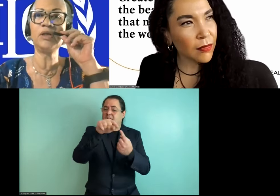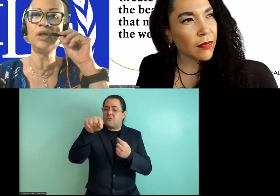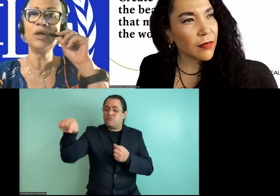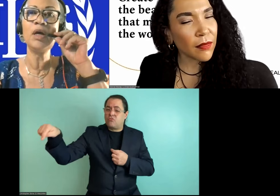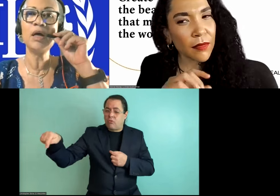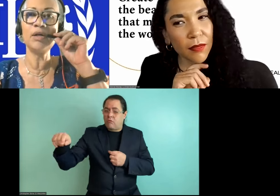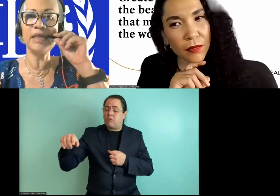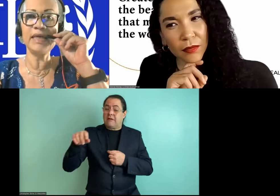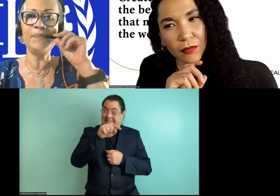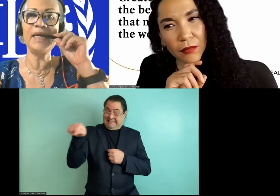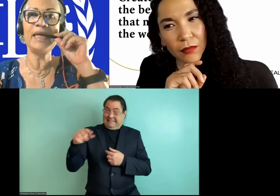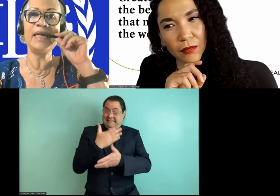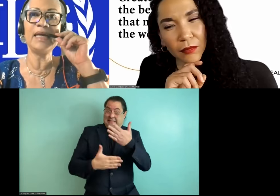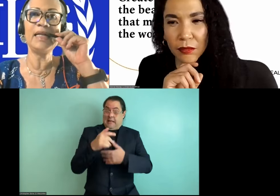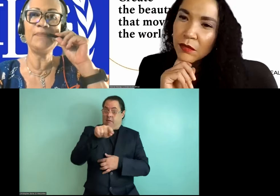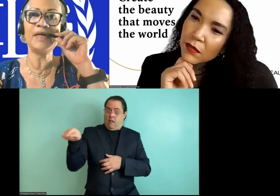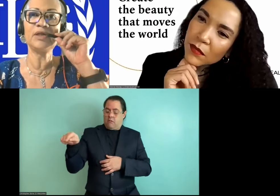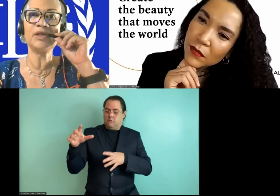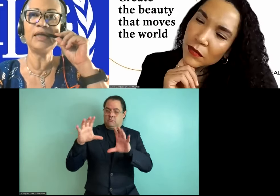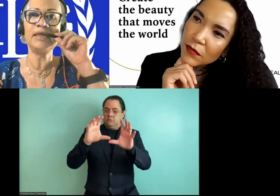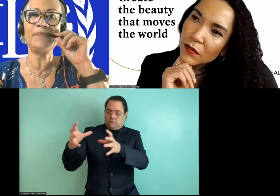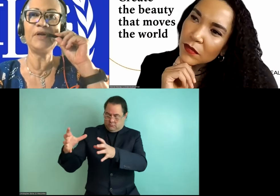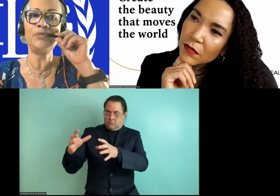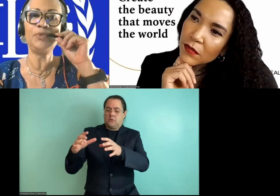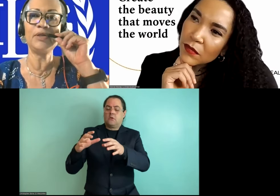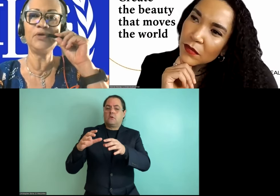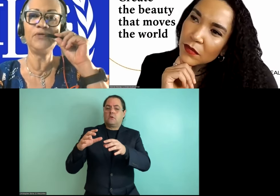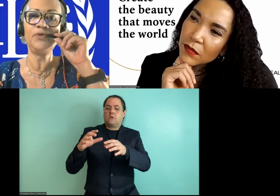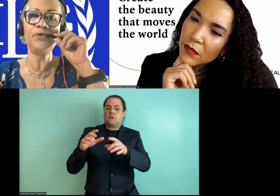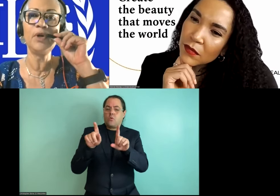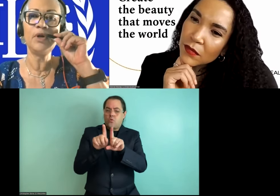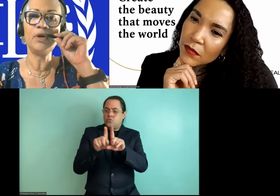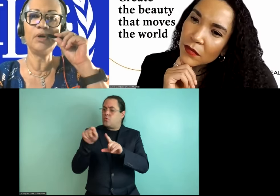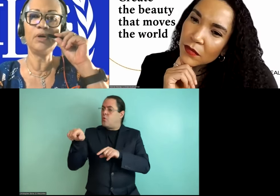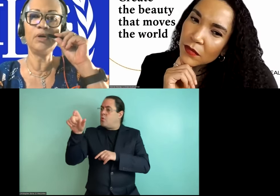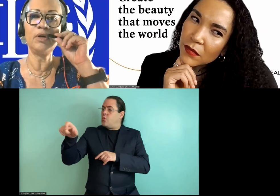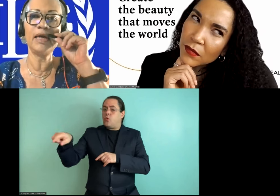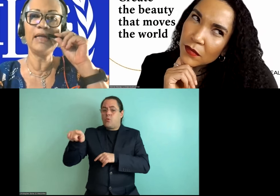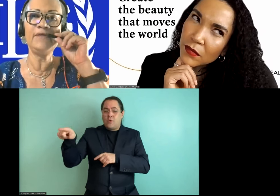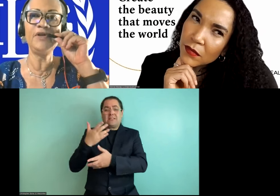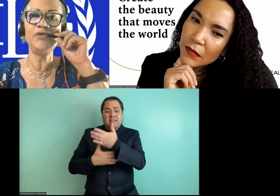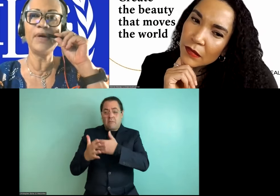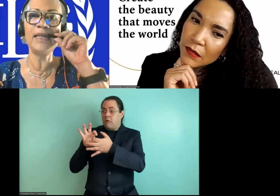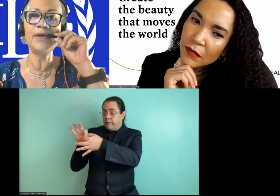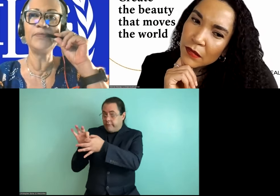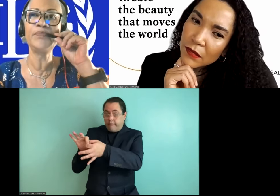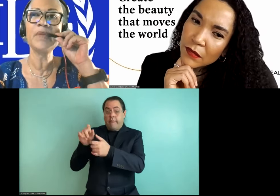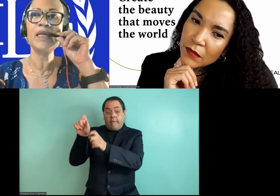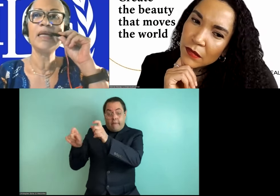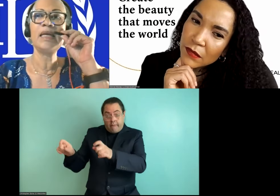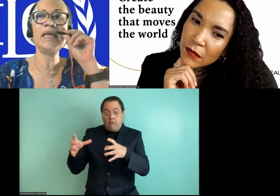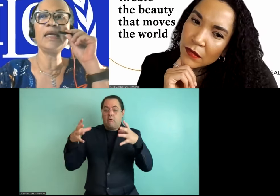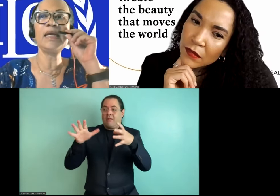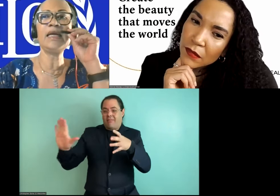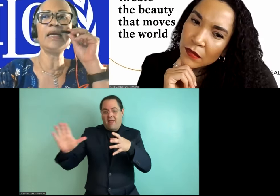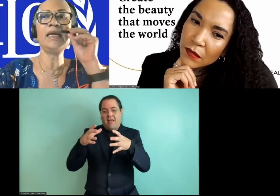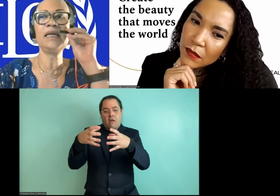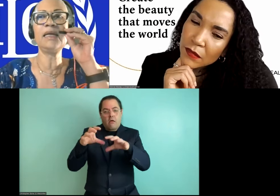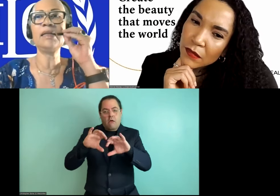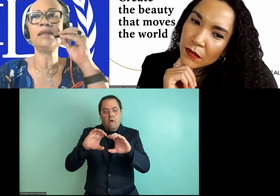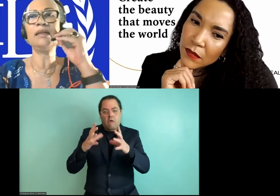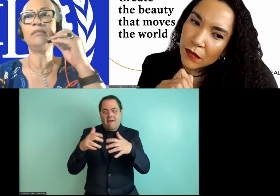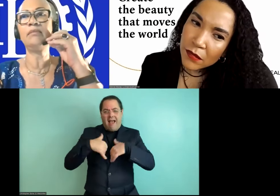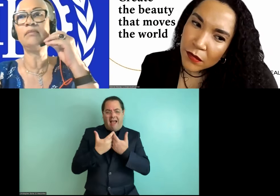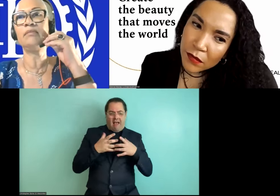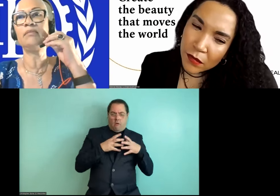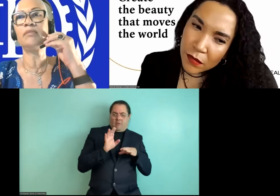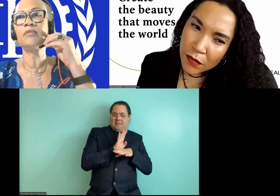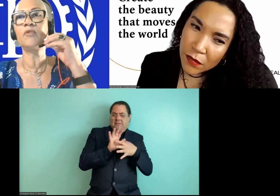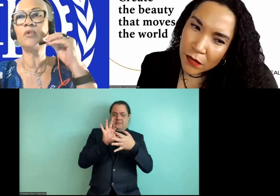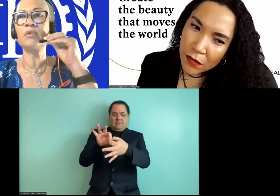a lucky stone the subway. C'mon, lay some cookies. Boo a coupe a lay person, no tamales